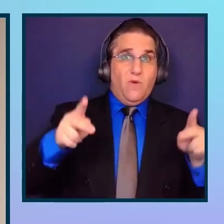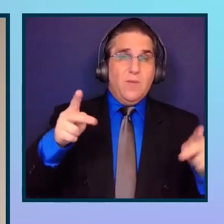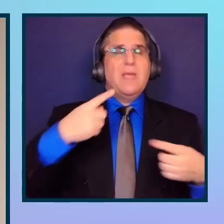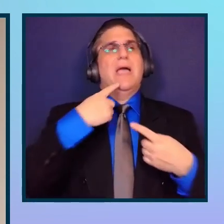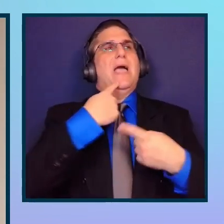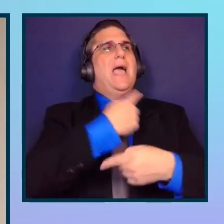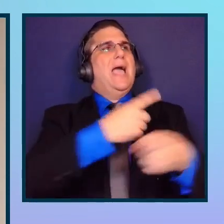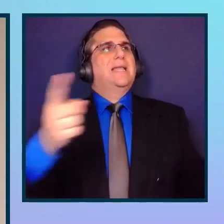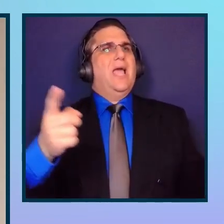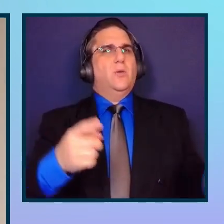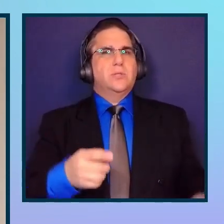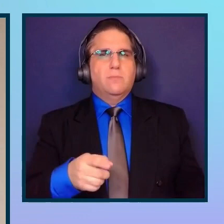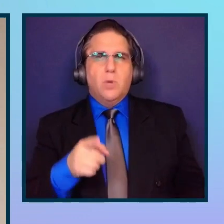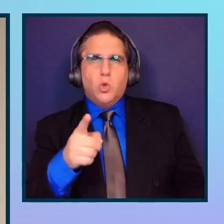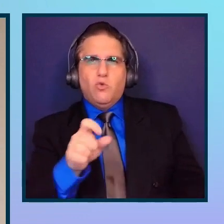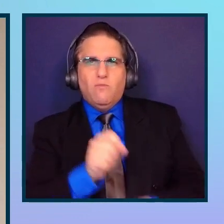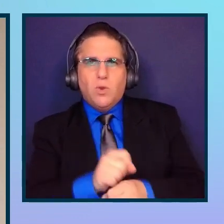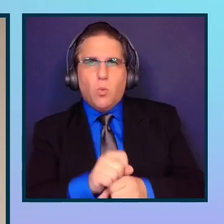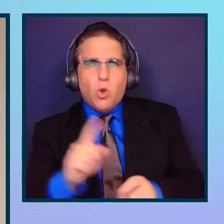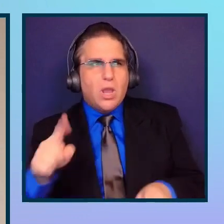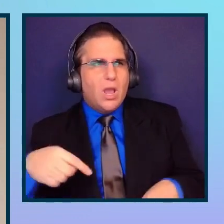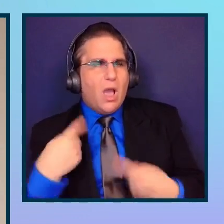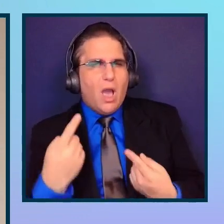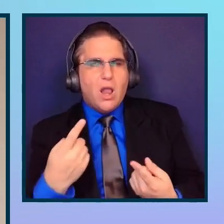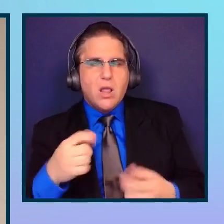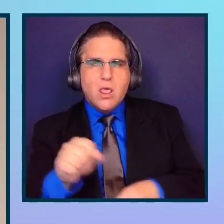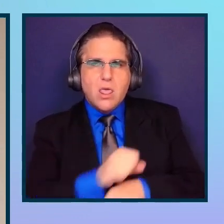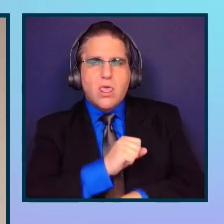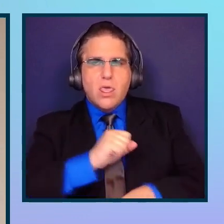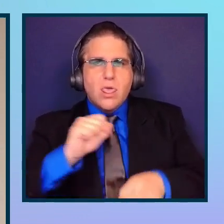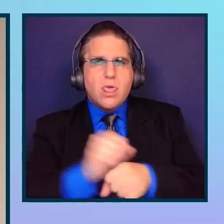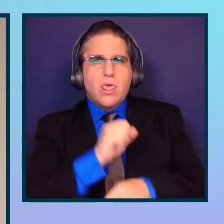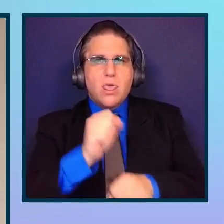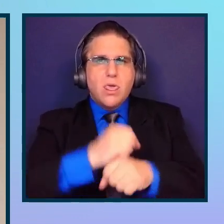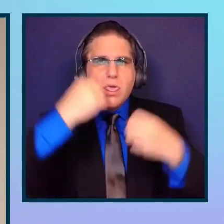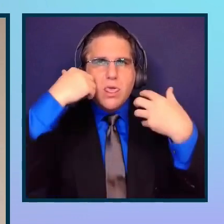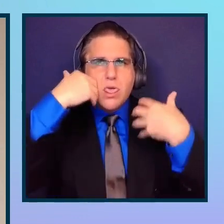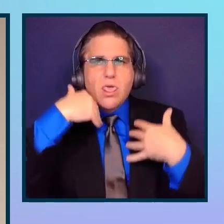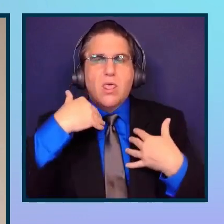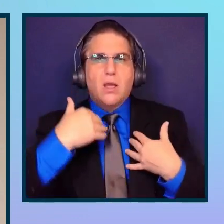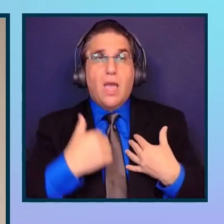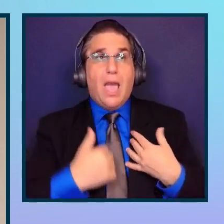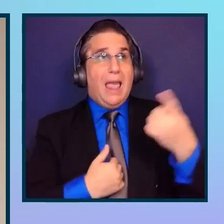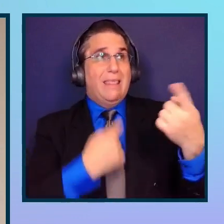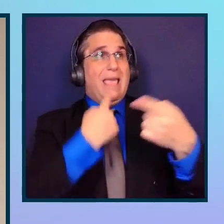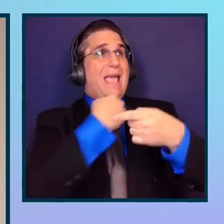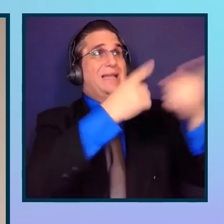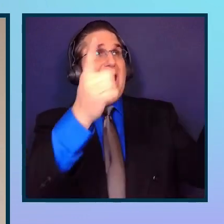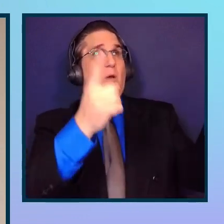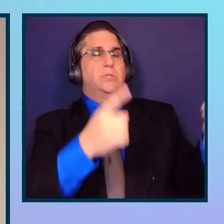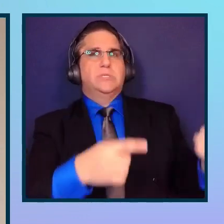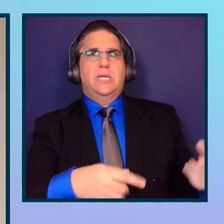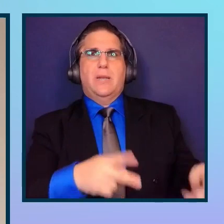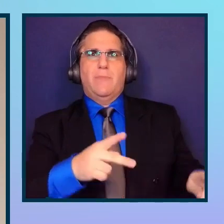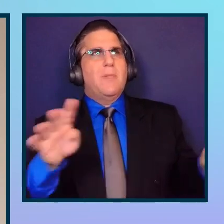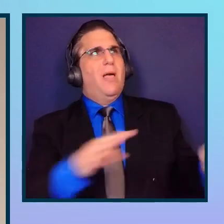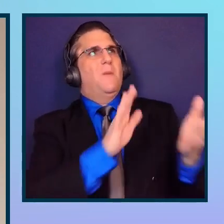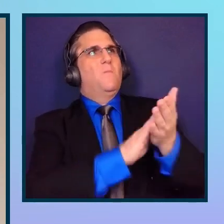that you've been working your off for right, to great fanfare and it's exciting when it happens, but then what happens afterward, right?